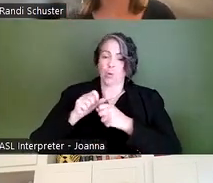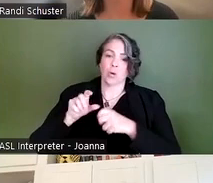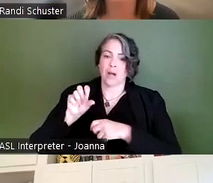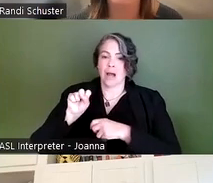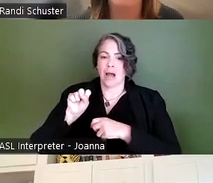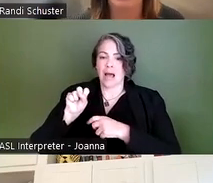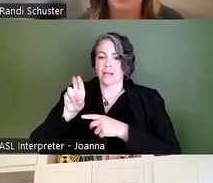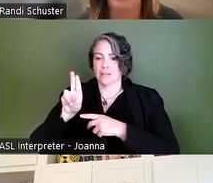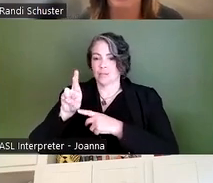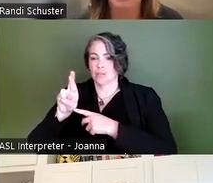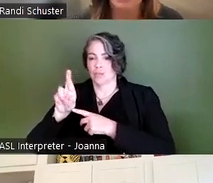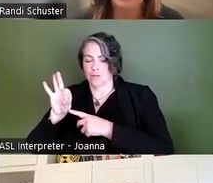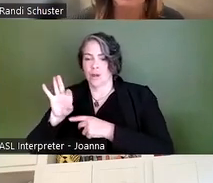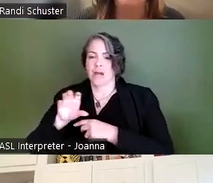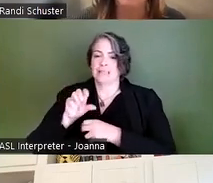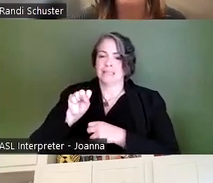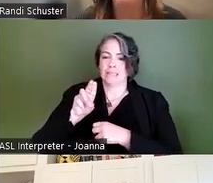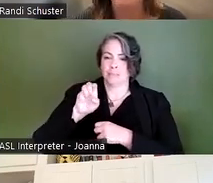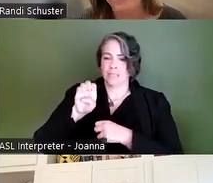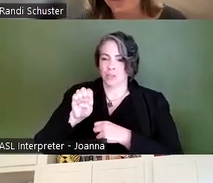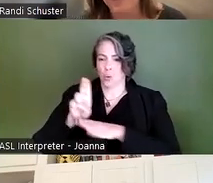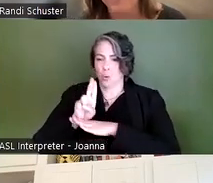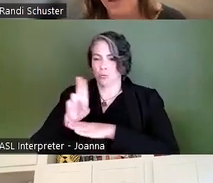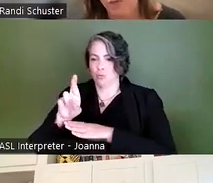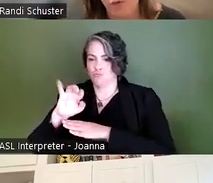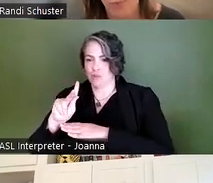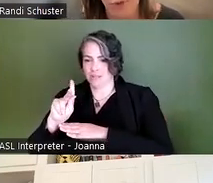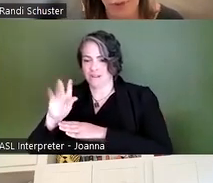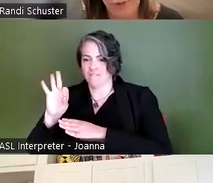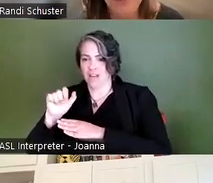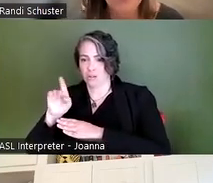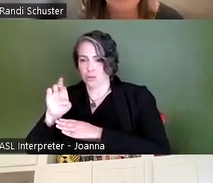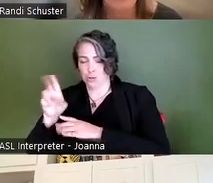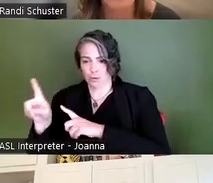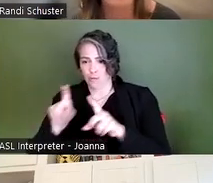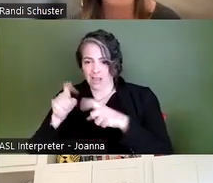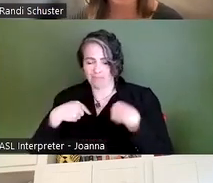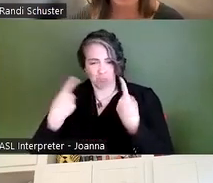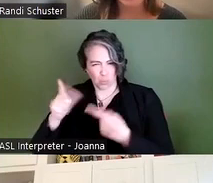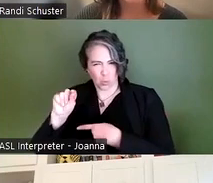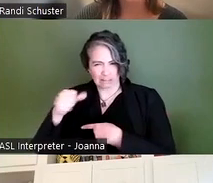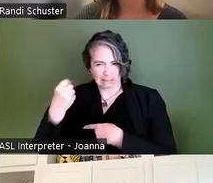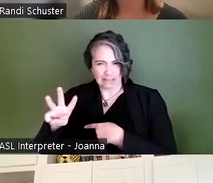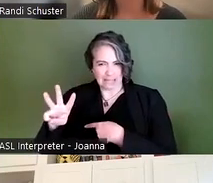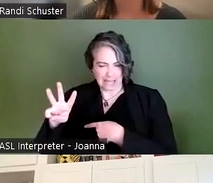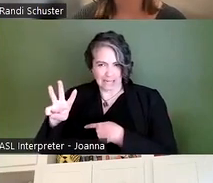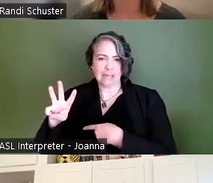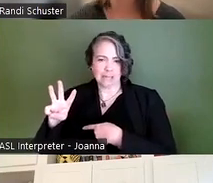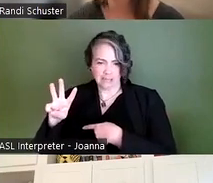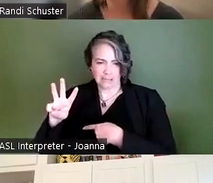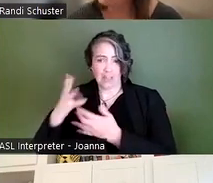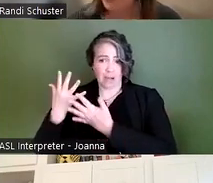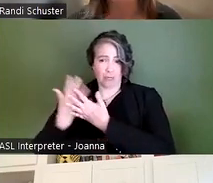Risk Factor survey. We've been doing this since 2016 in some form or another. In 2022,